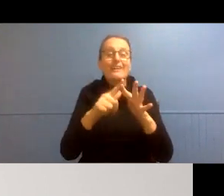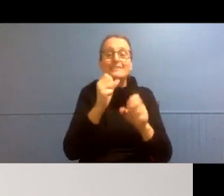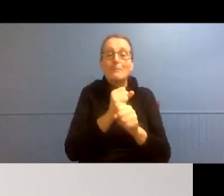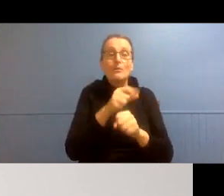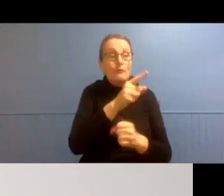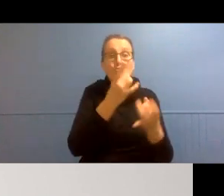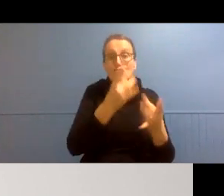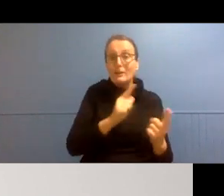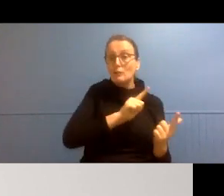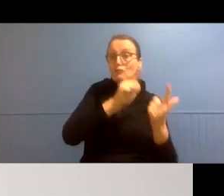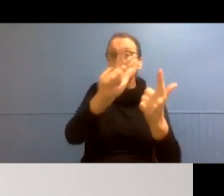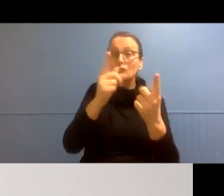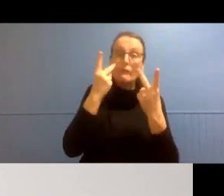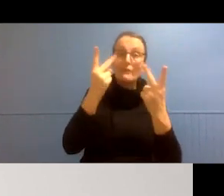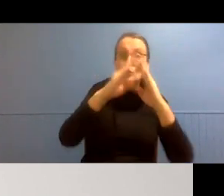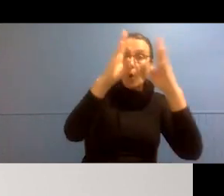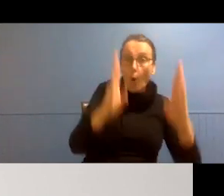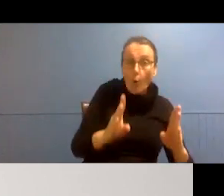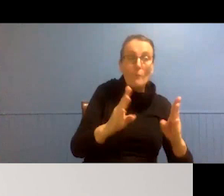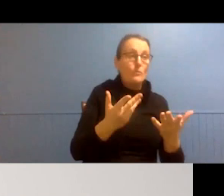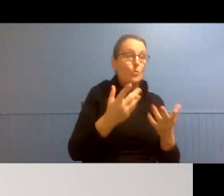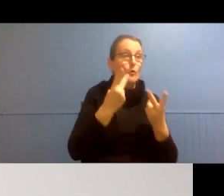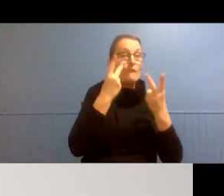home, or to a bird party, birthday party, how you may prepare yourself